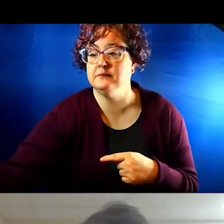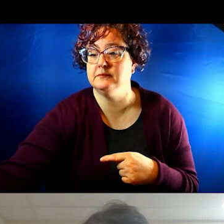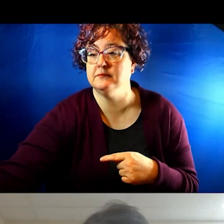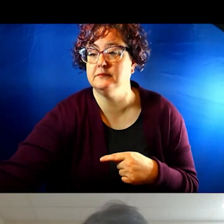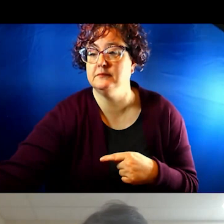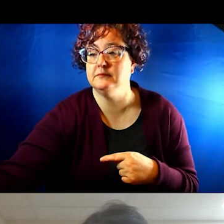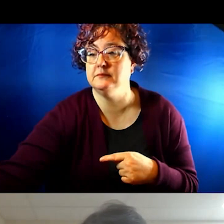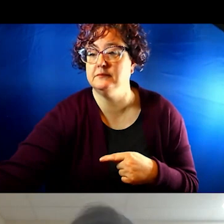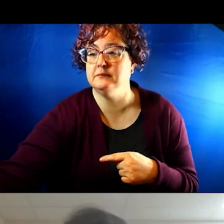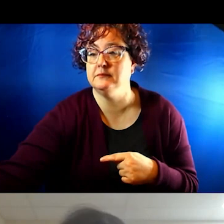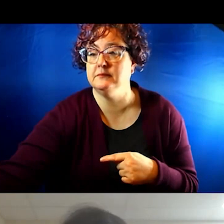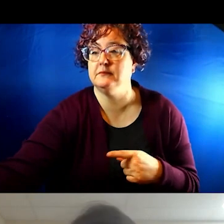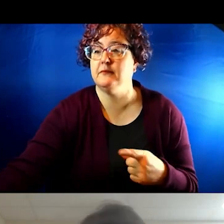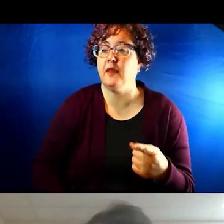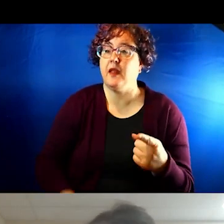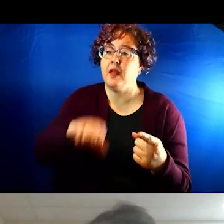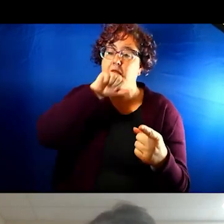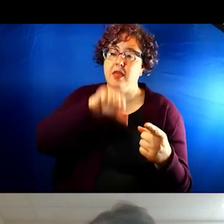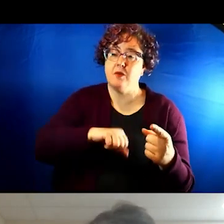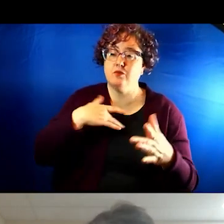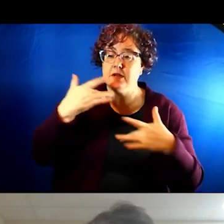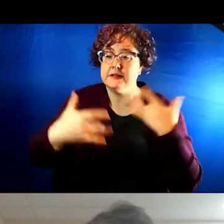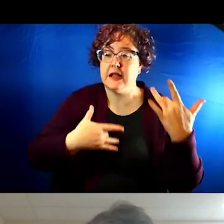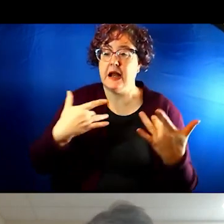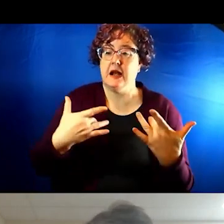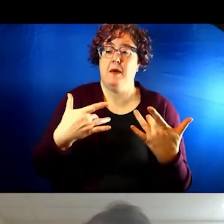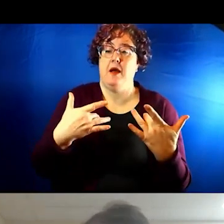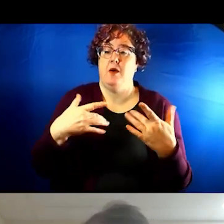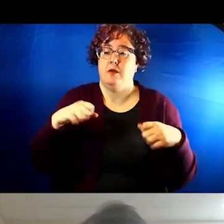THIS AND WE ARE EARLY IN THE PROCESS AND HAVE BEEN HAVING